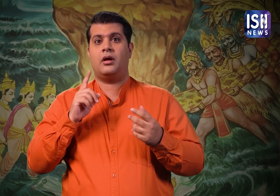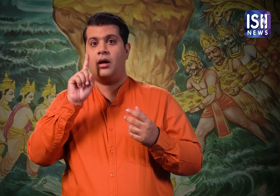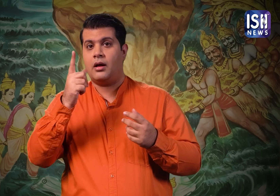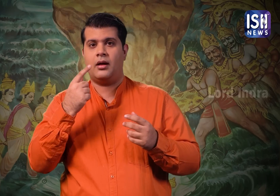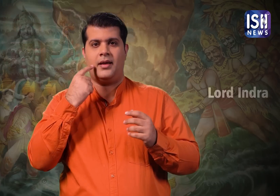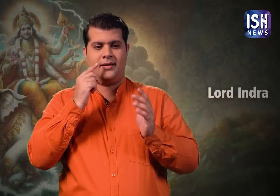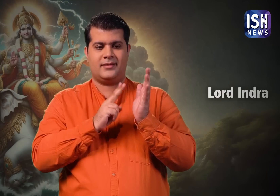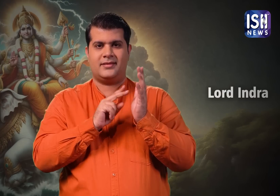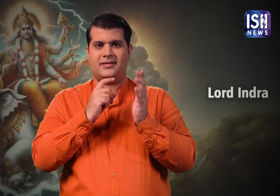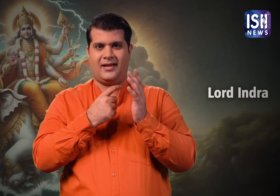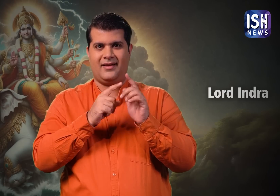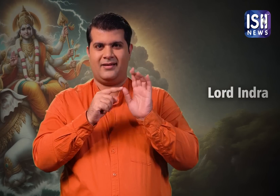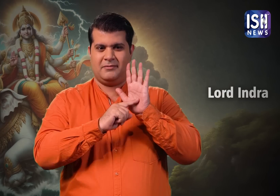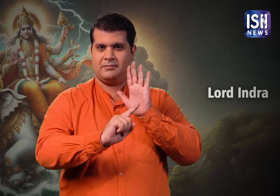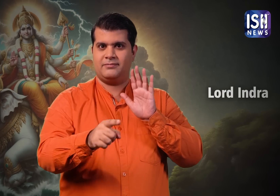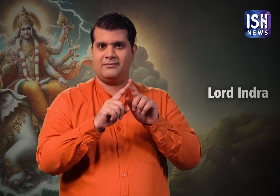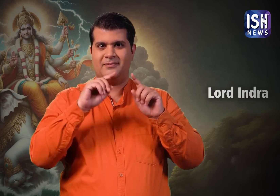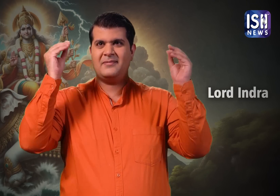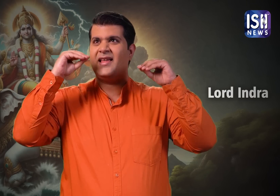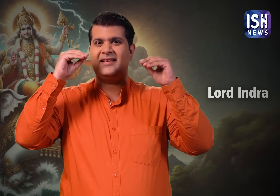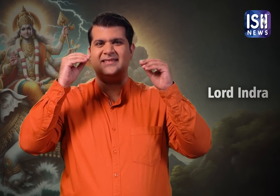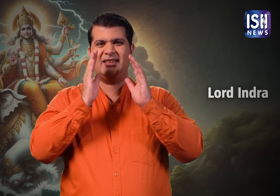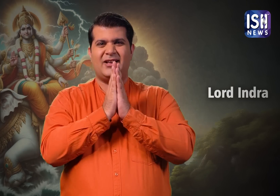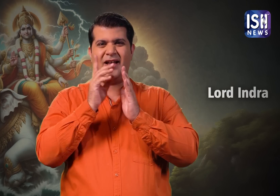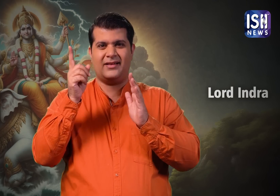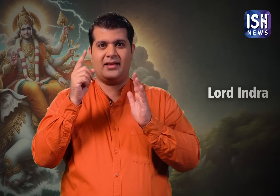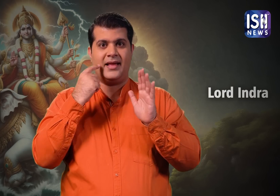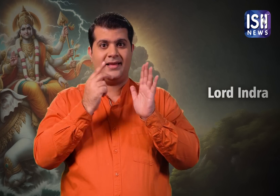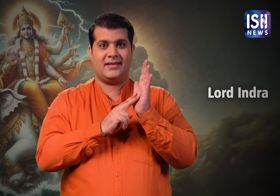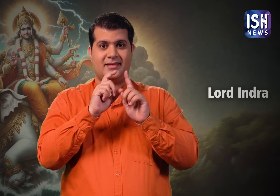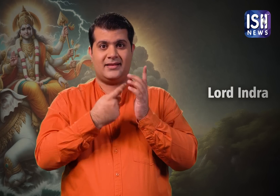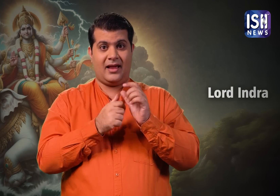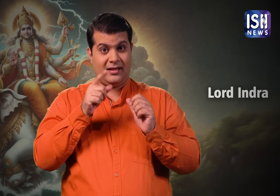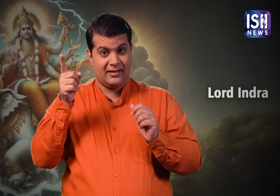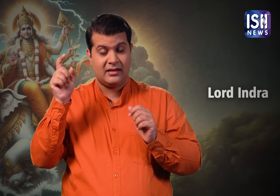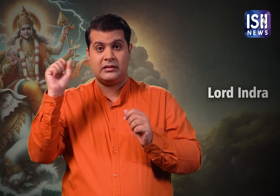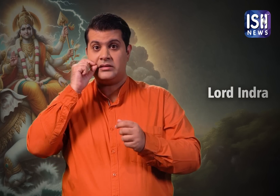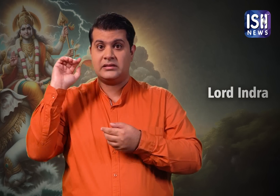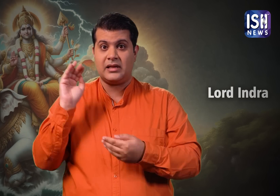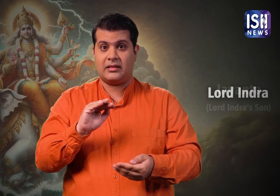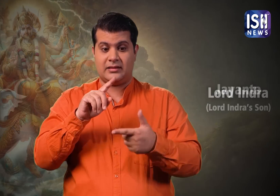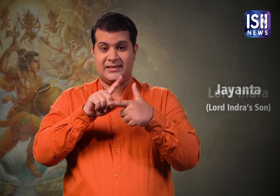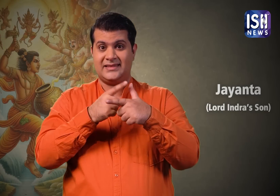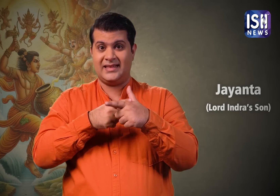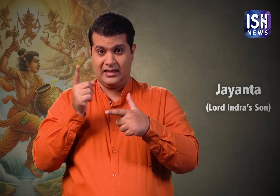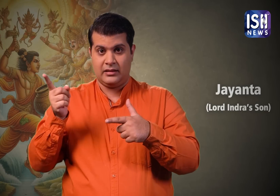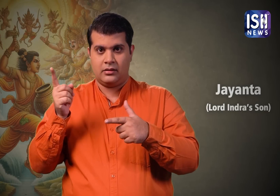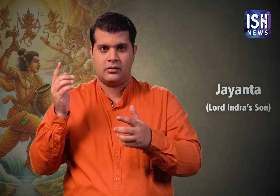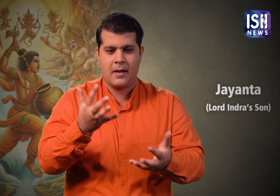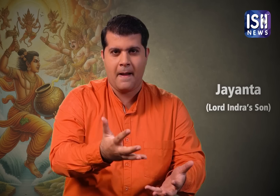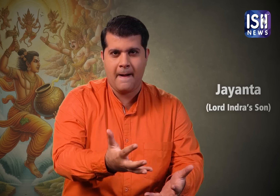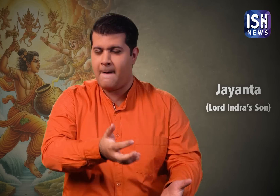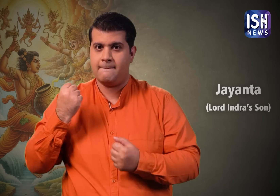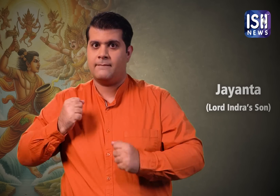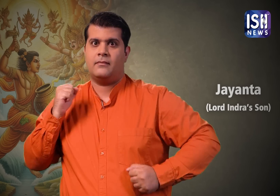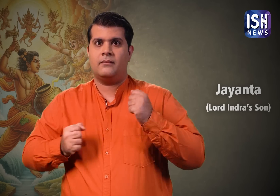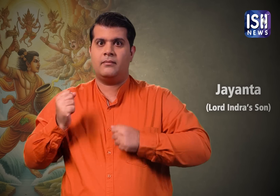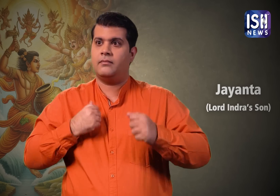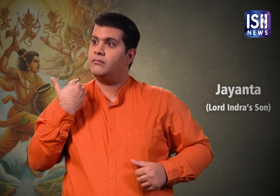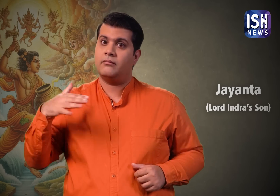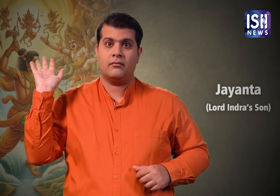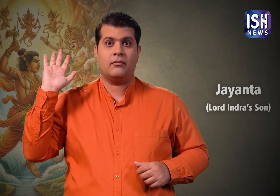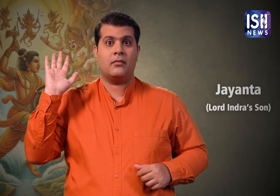At that moment, Lord Indra’s son, Jayanta, seized the Amrit Kalash and fled.